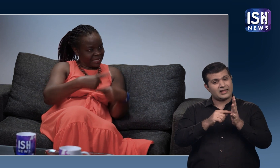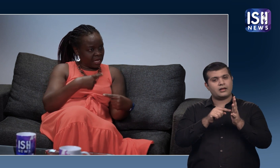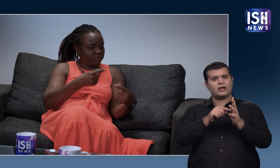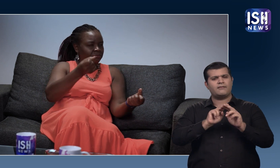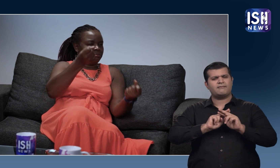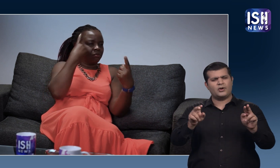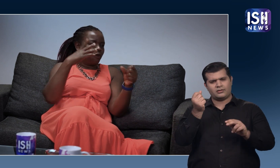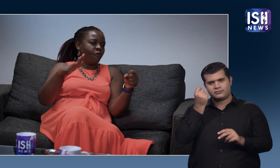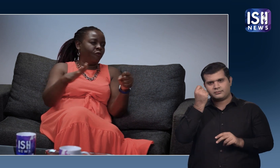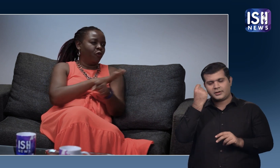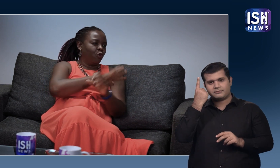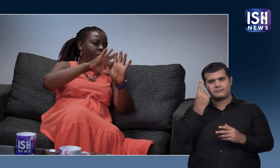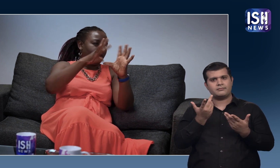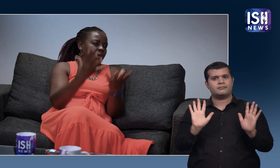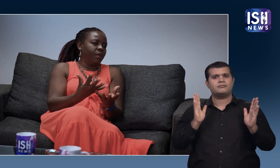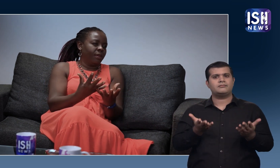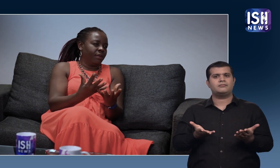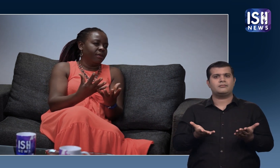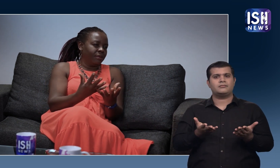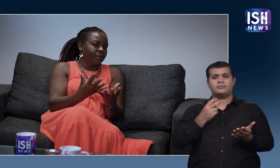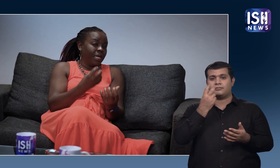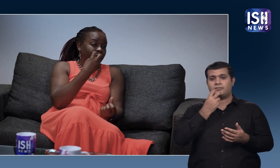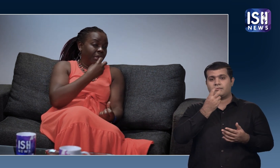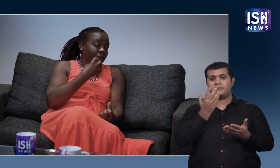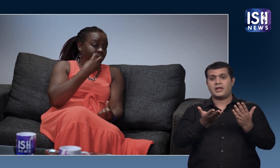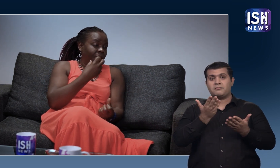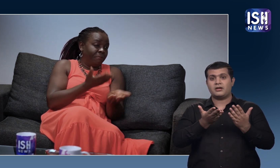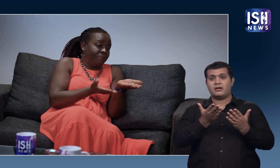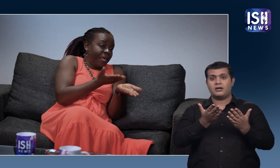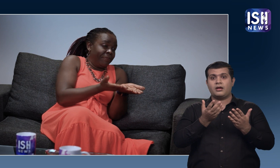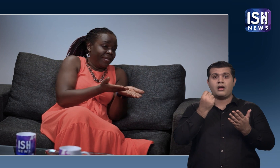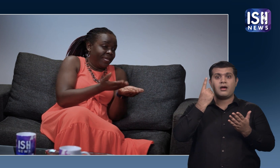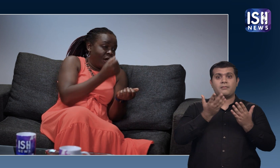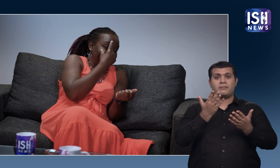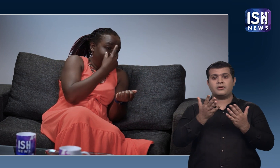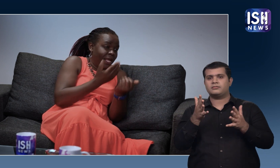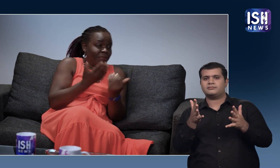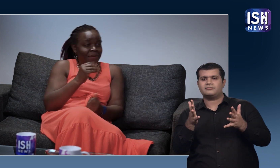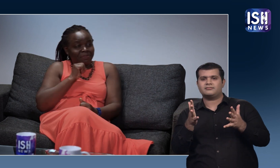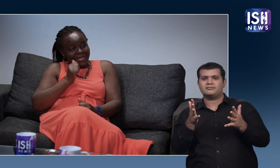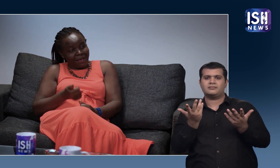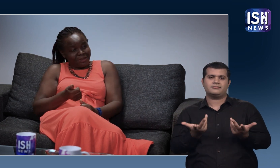but Signing helps them to understand the full content. By lip-reading, may be they understand, and may be not.